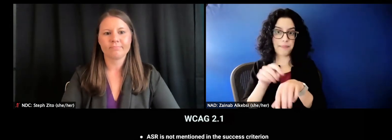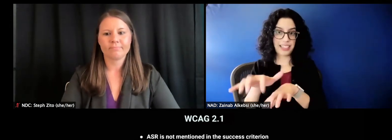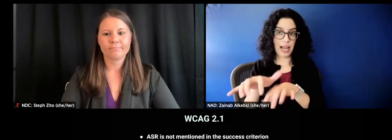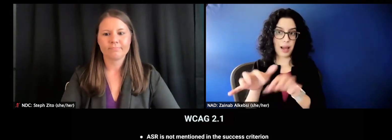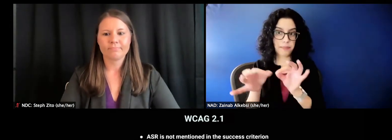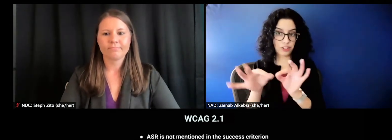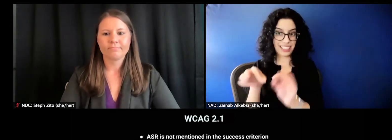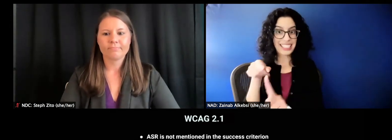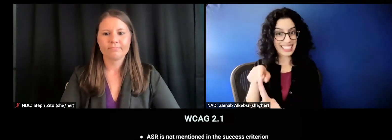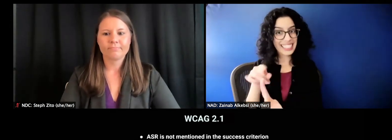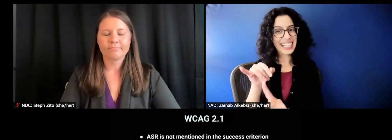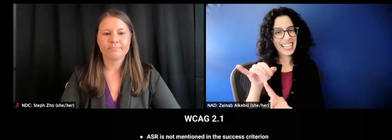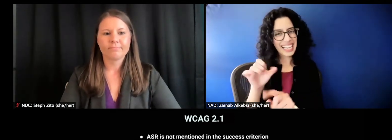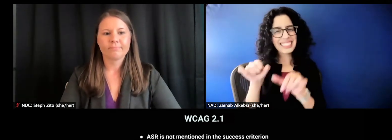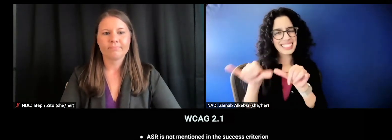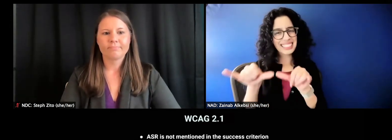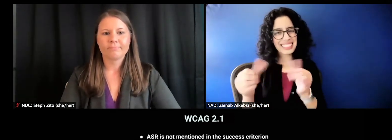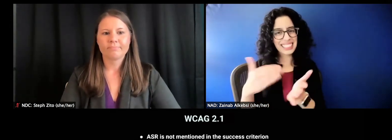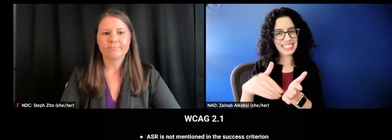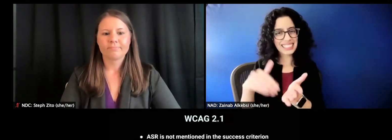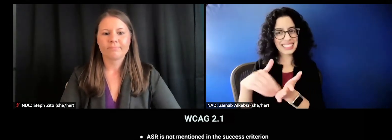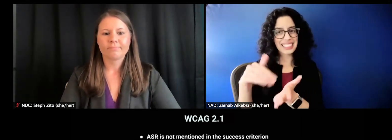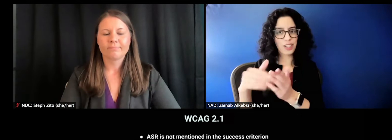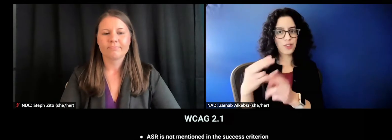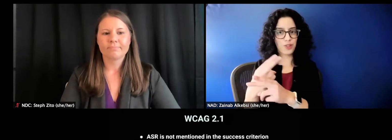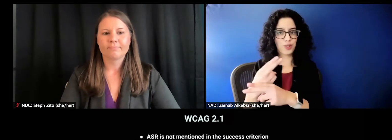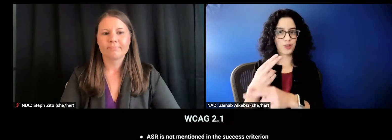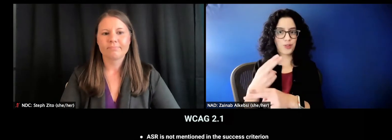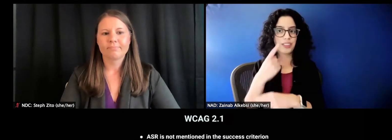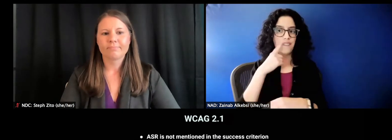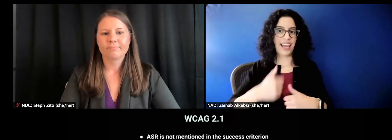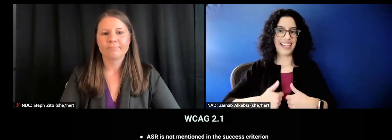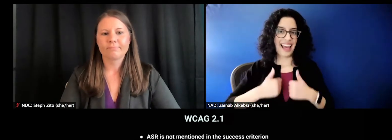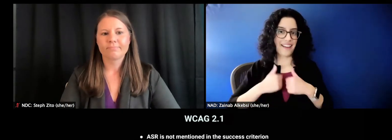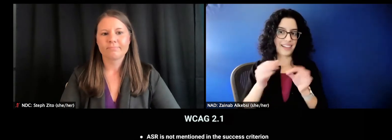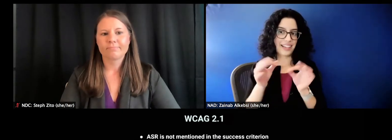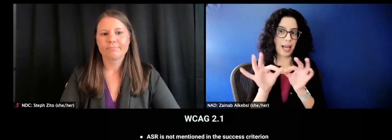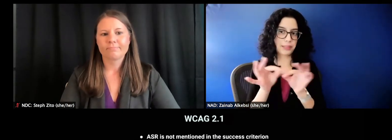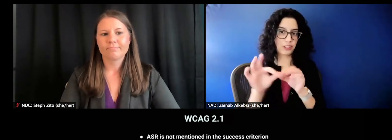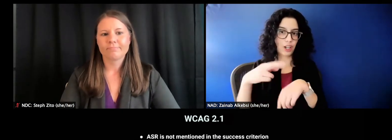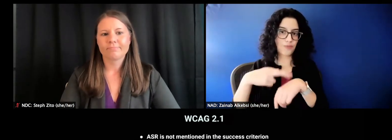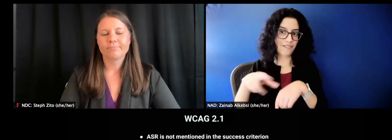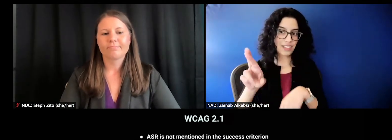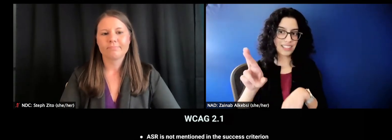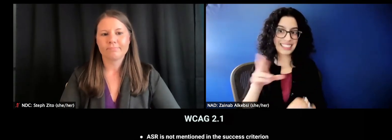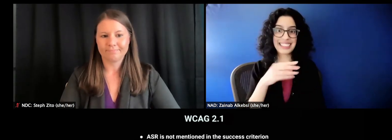is consistently used for live captioning references.